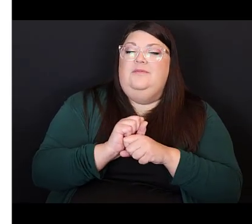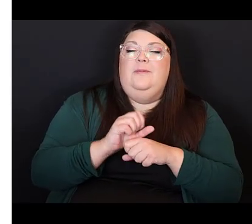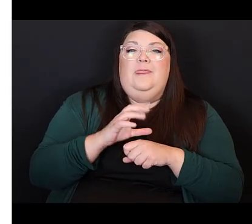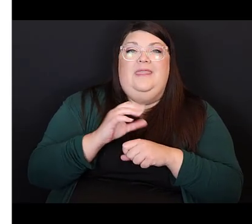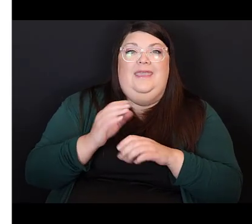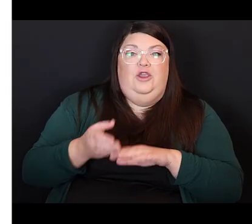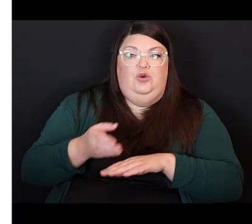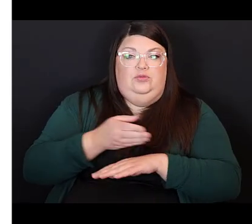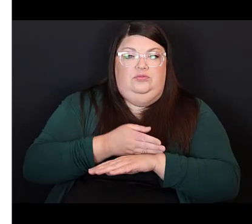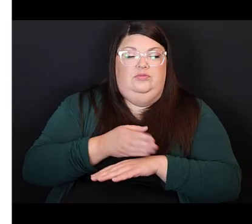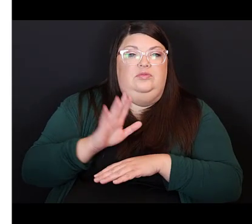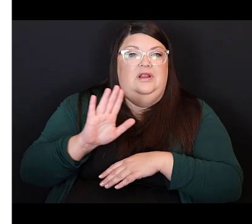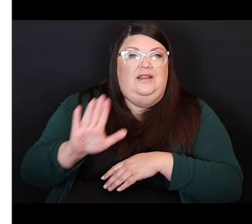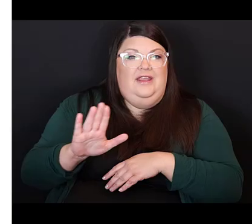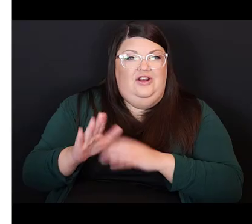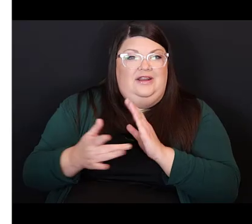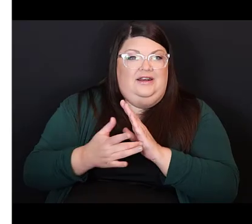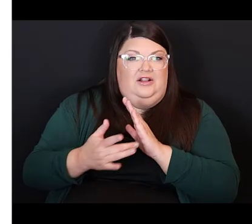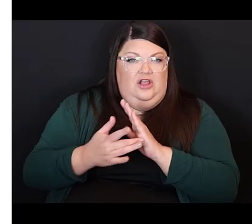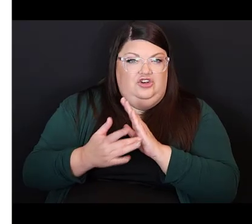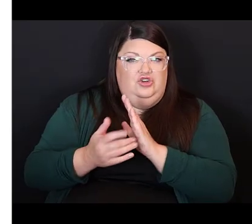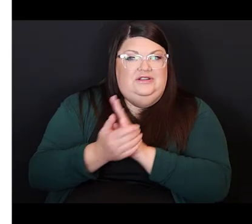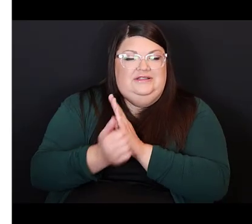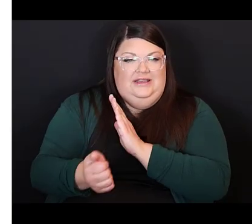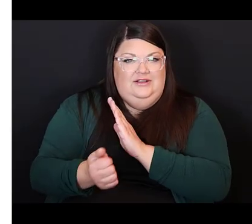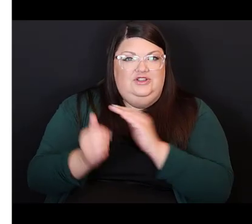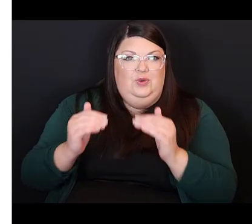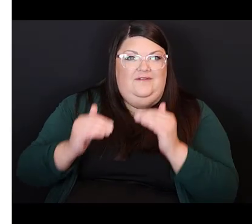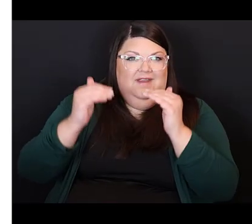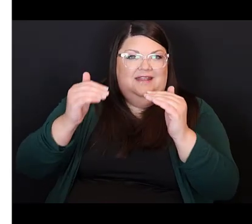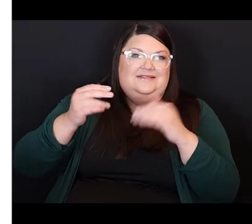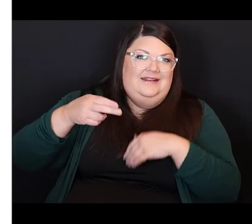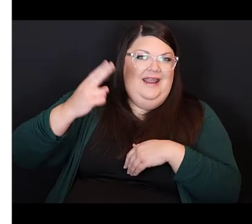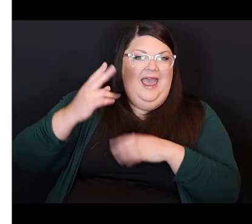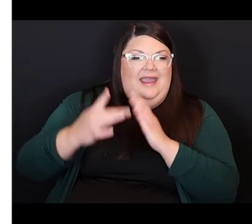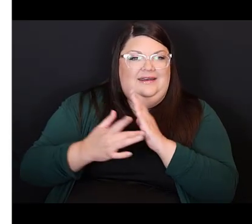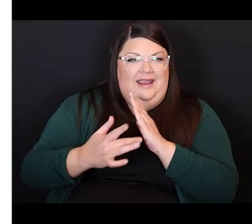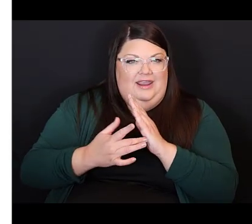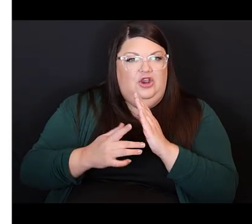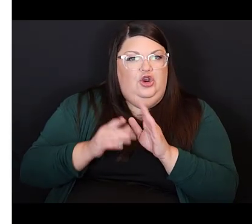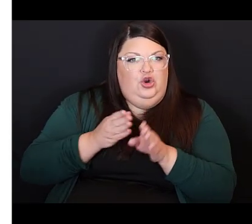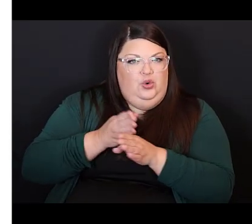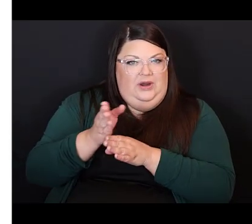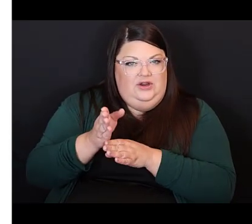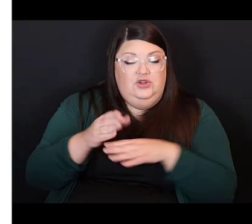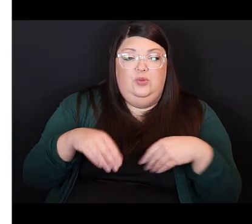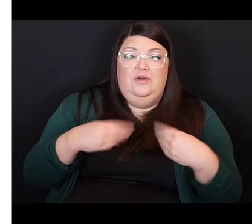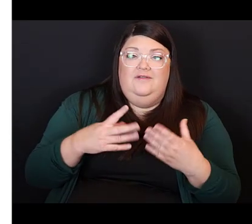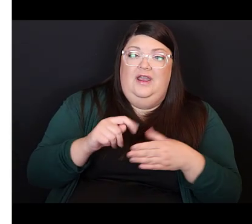skills to advance inclusion in high tech careers. We provide training opportunities, building on